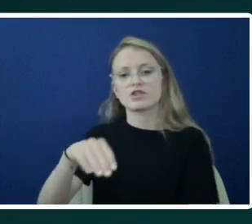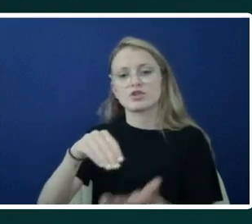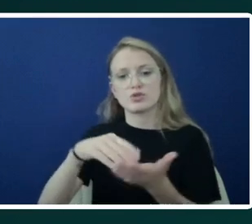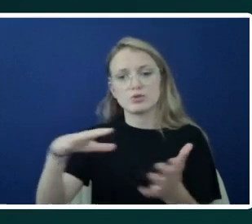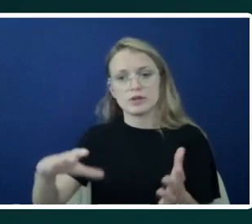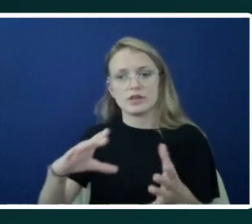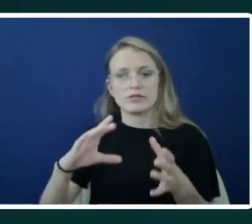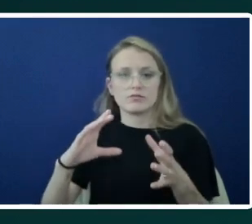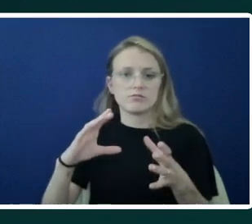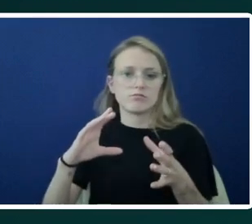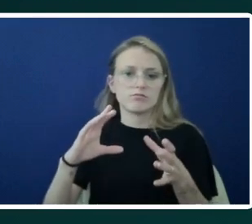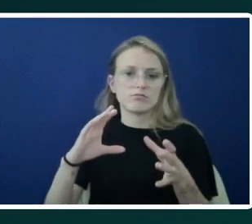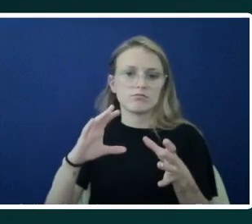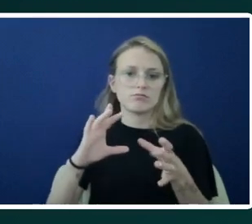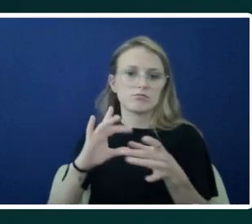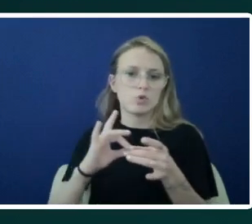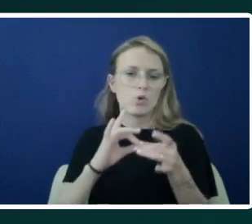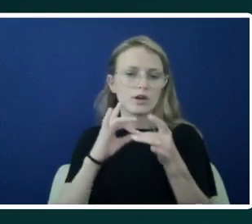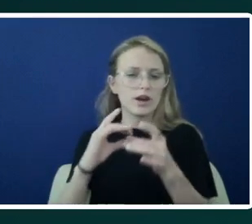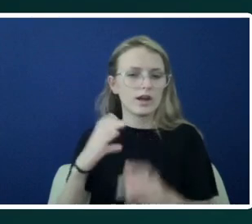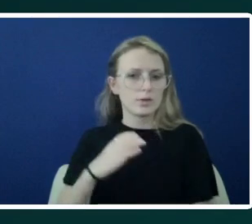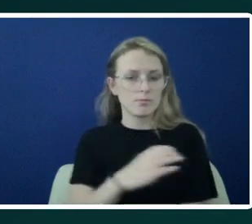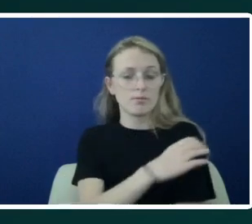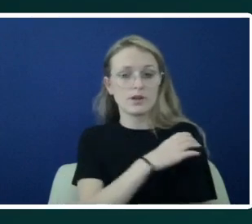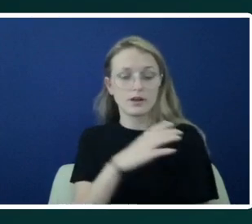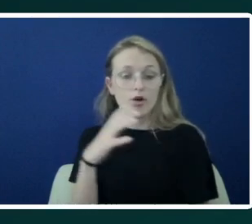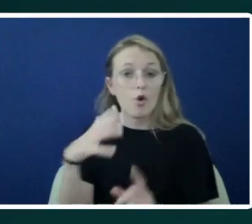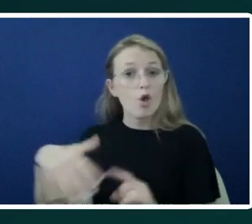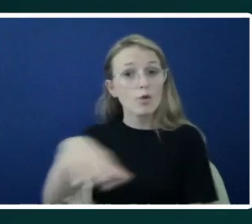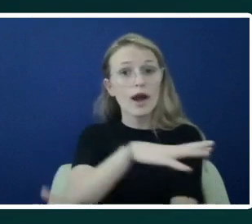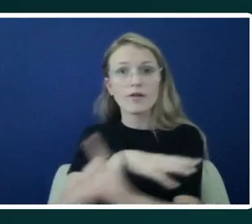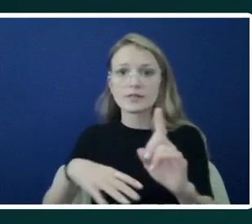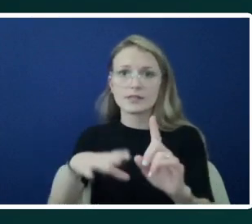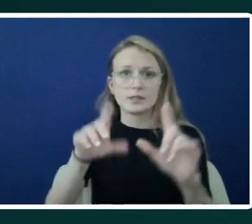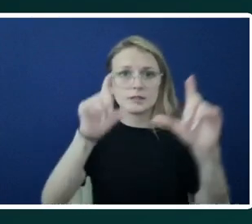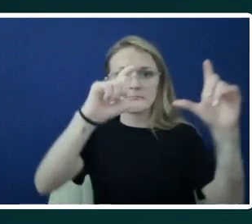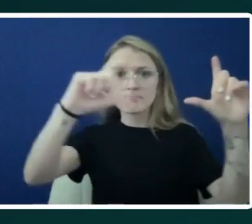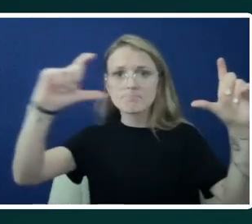And all around him, you see a range of artists, some of whom had been fellow Howard students,